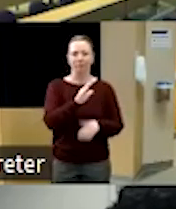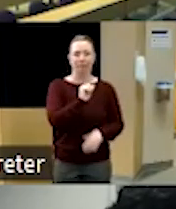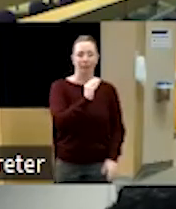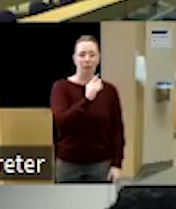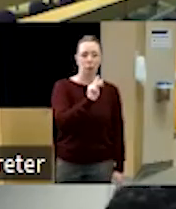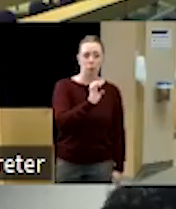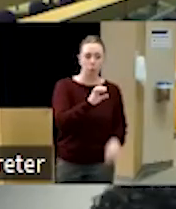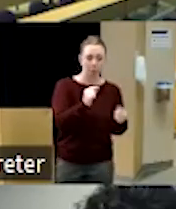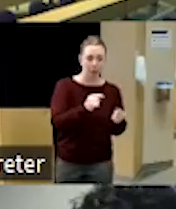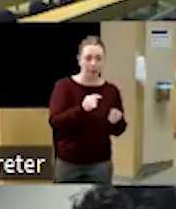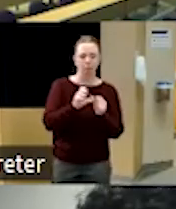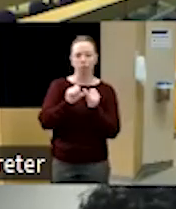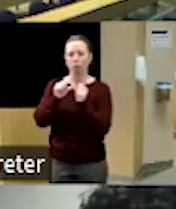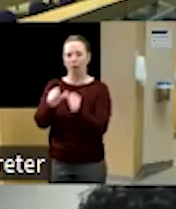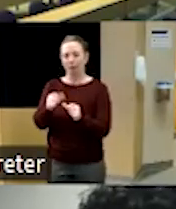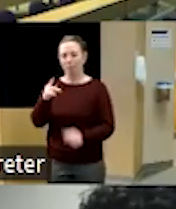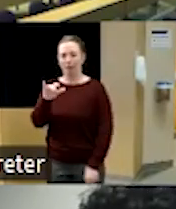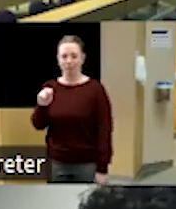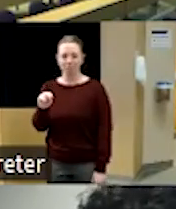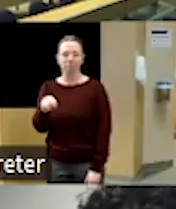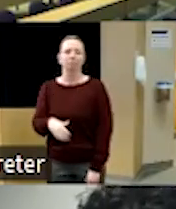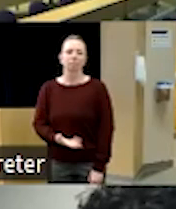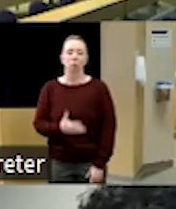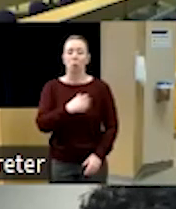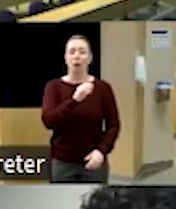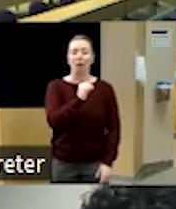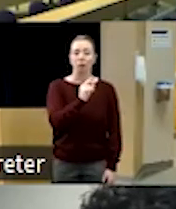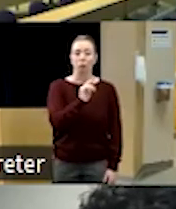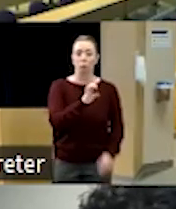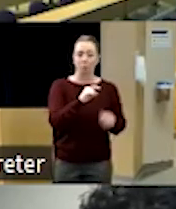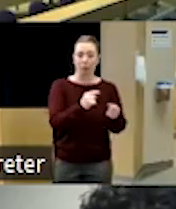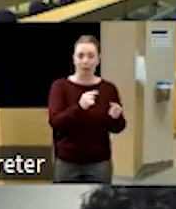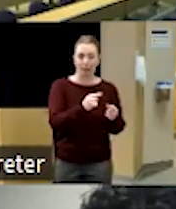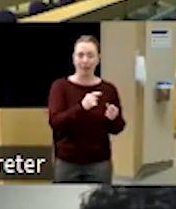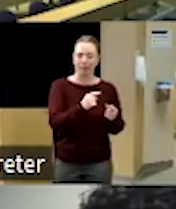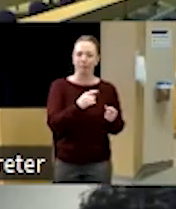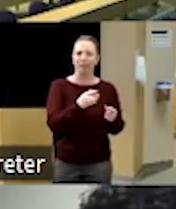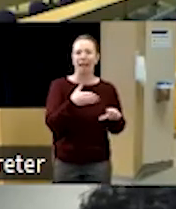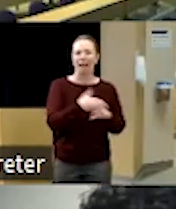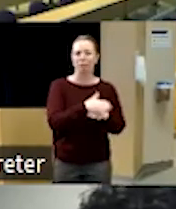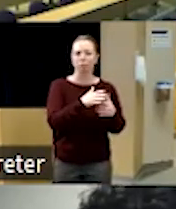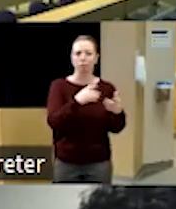because acute pain is what happens after trauma or injury it usually lasts less